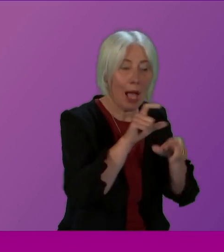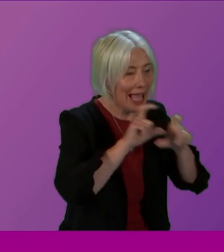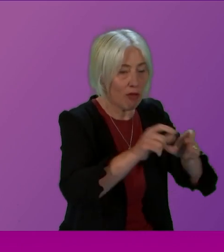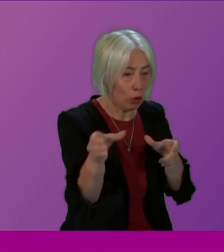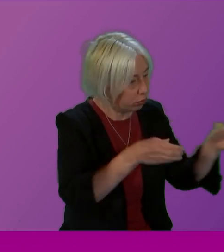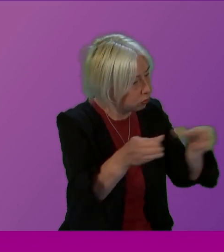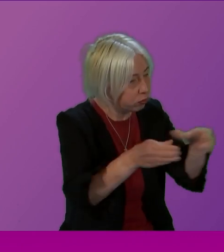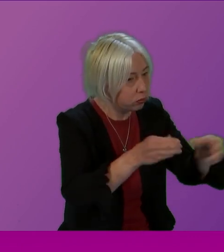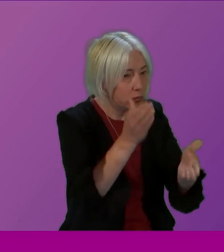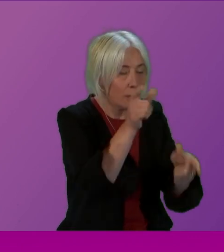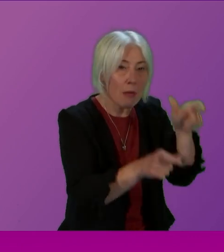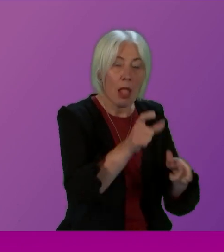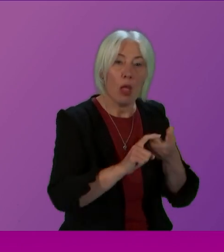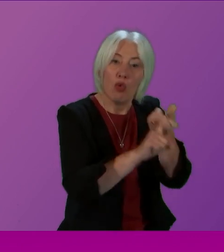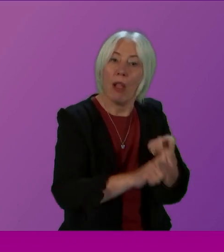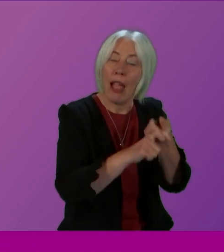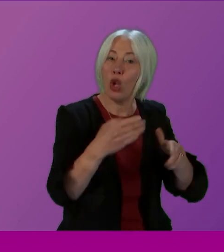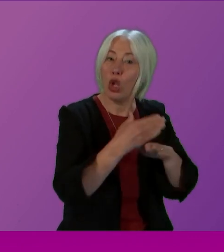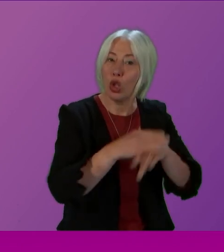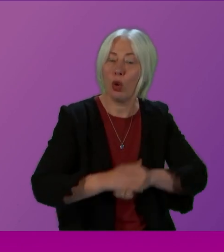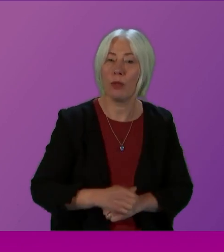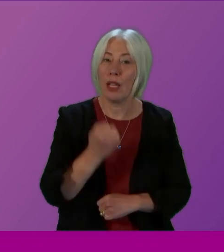those whose jobs depend on it.